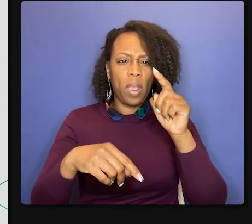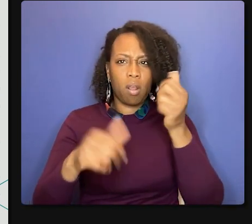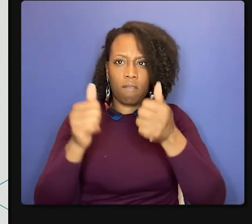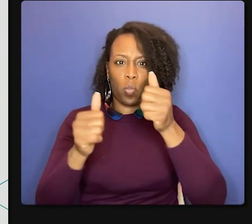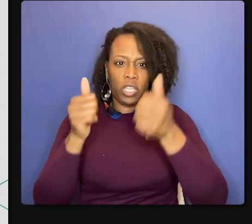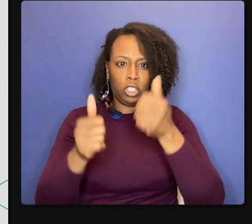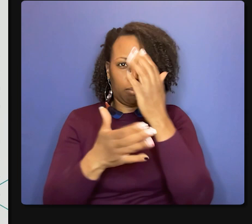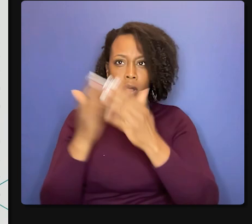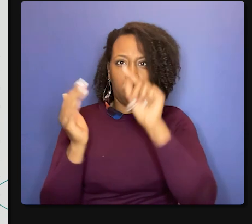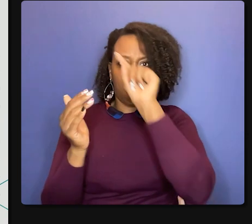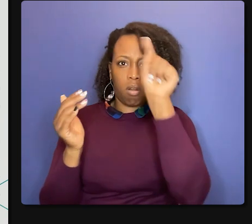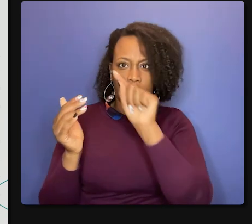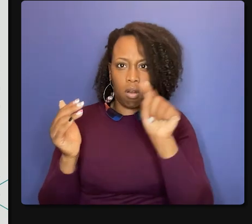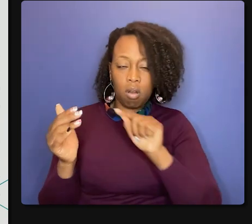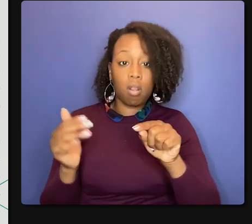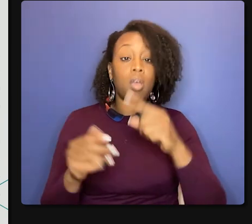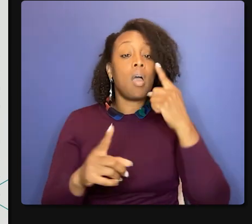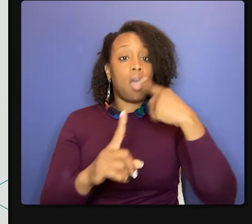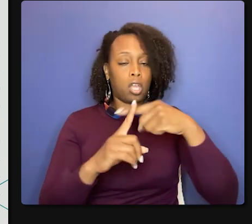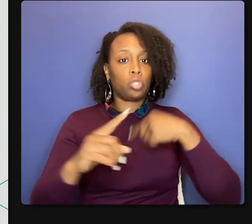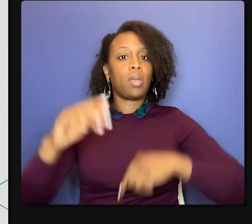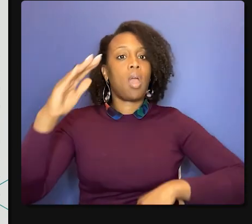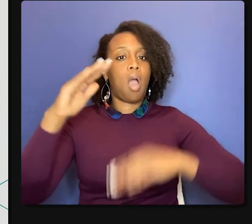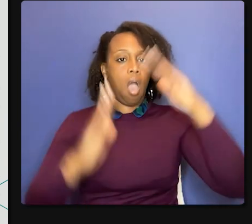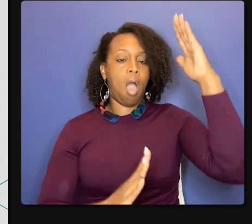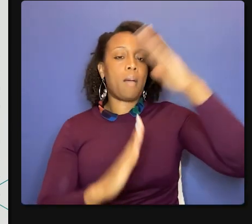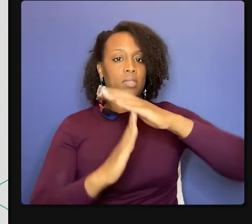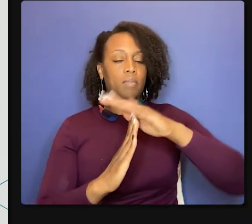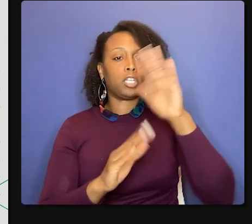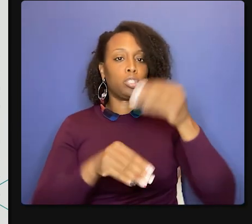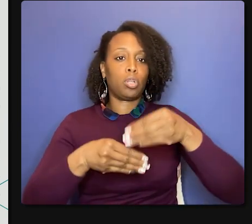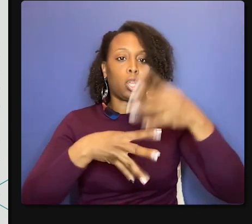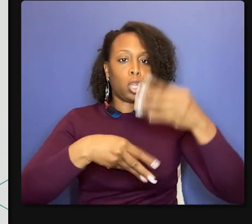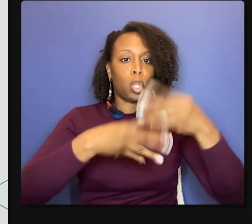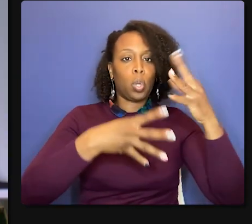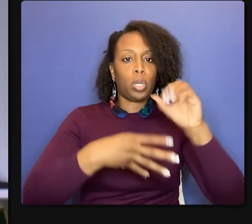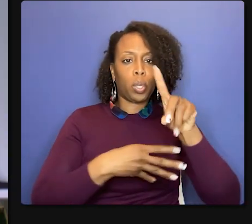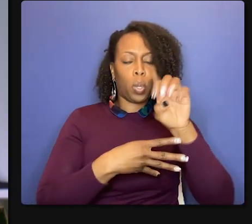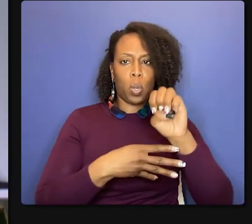to find out where time is being spent and you can really optimize your loading code